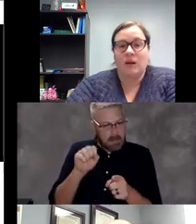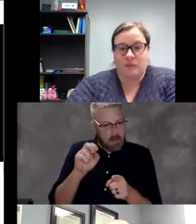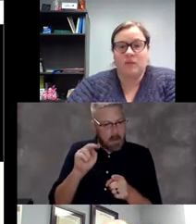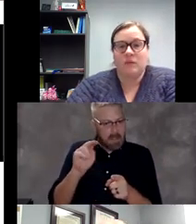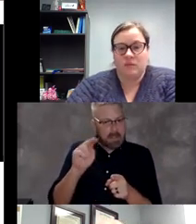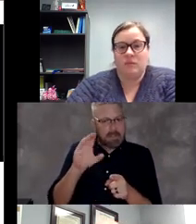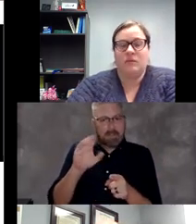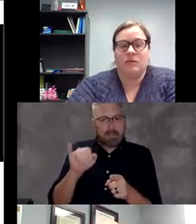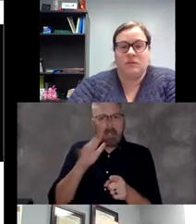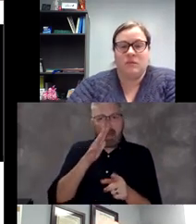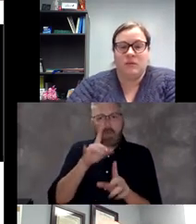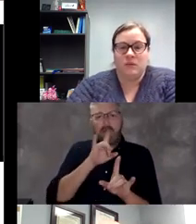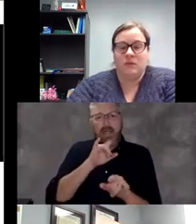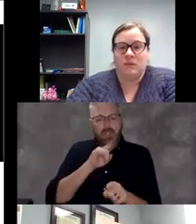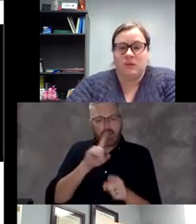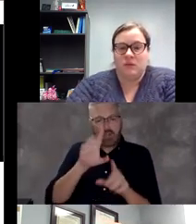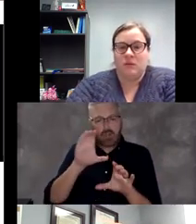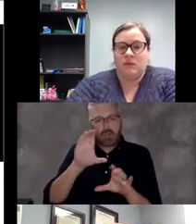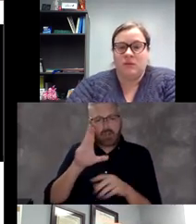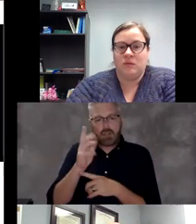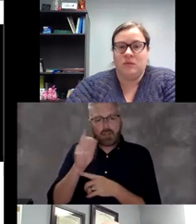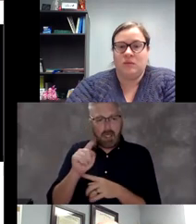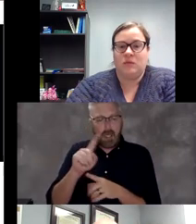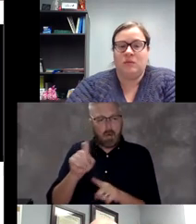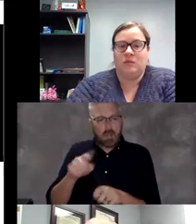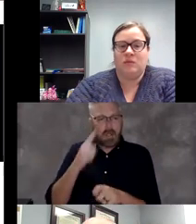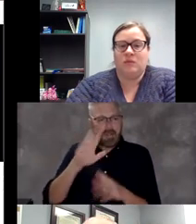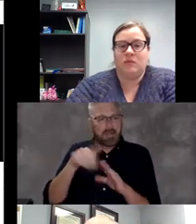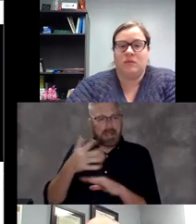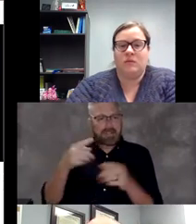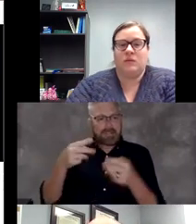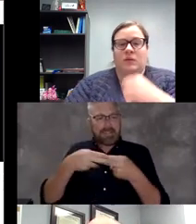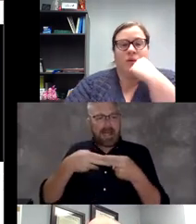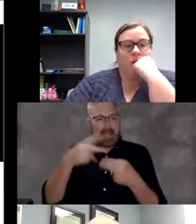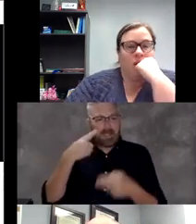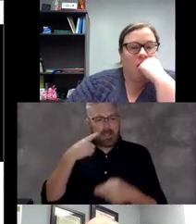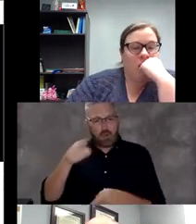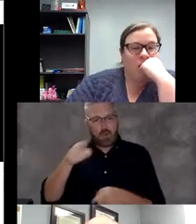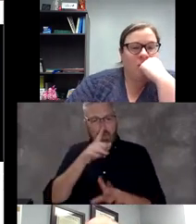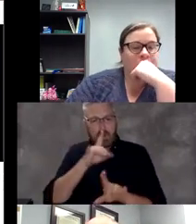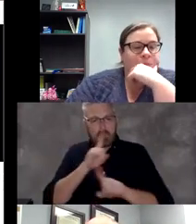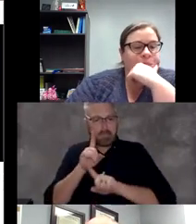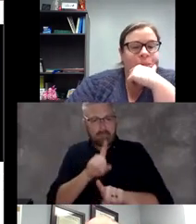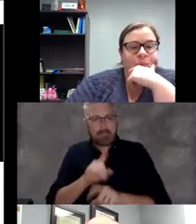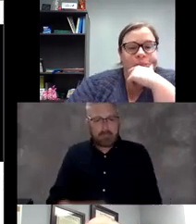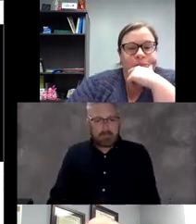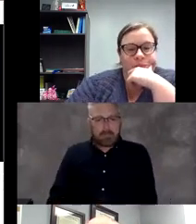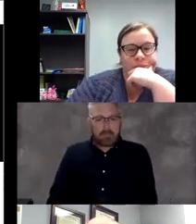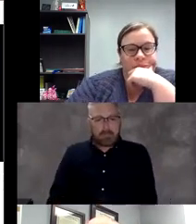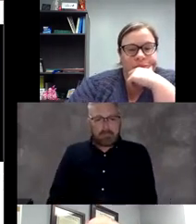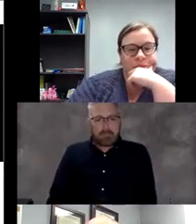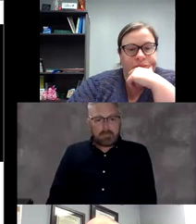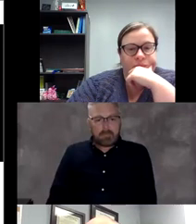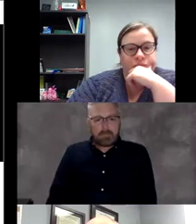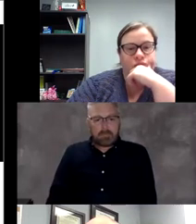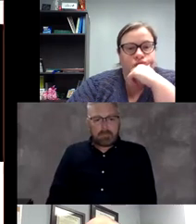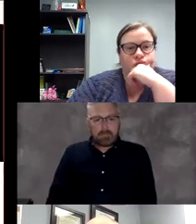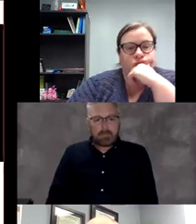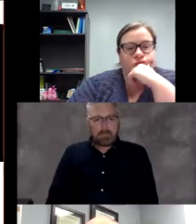THE CHAT HERE. SONCI, I THINK THE NEXT SLIDE IS